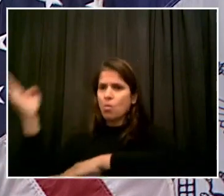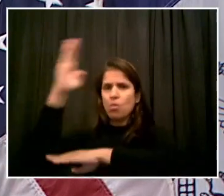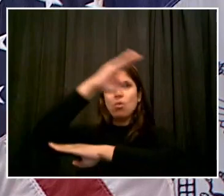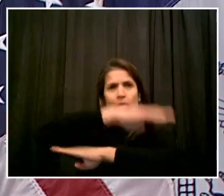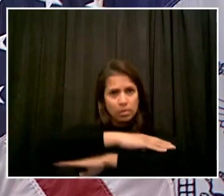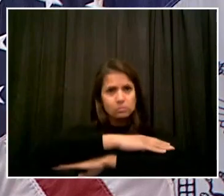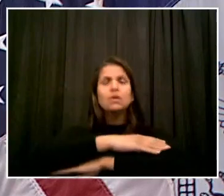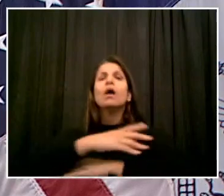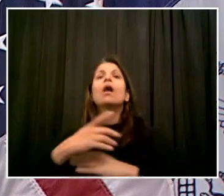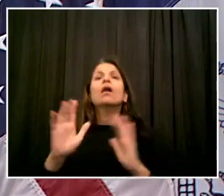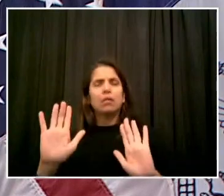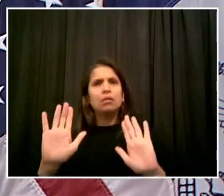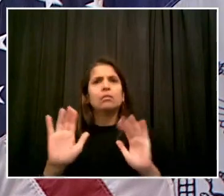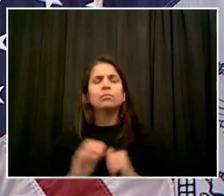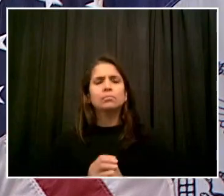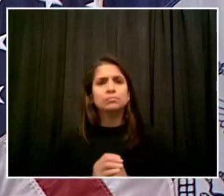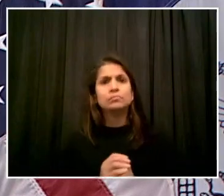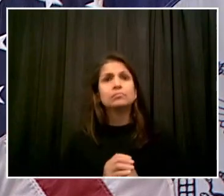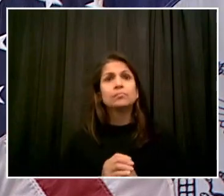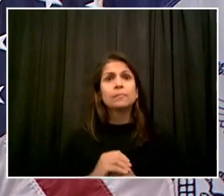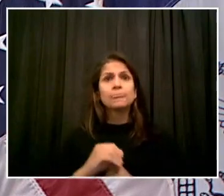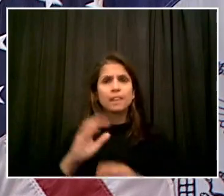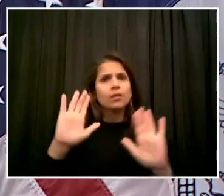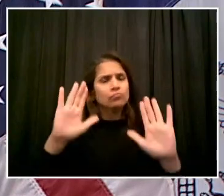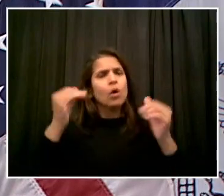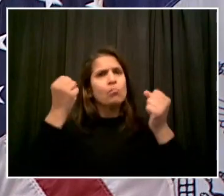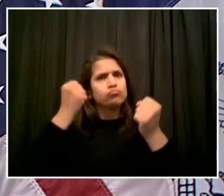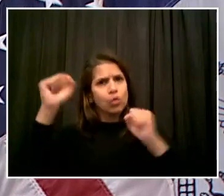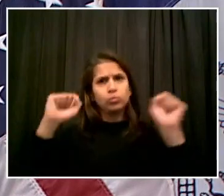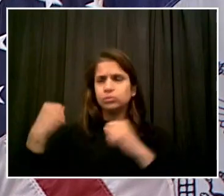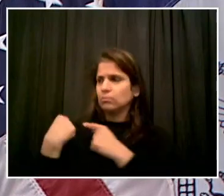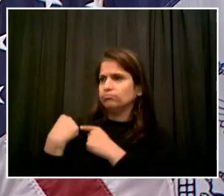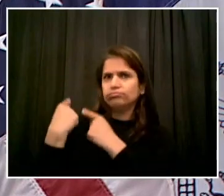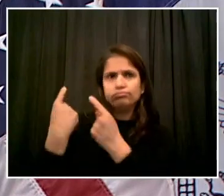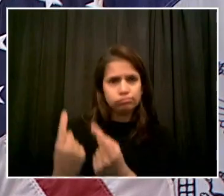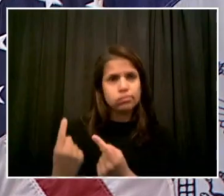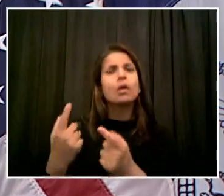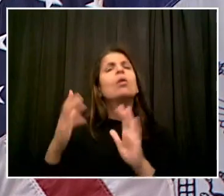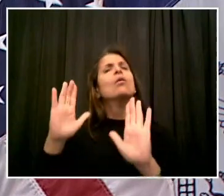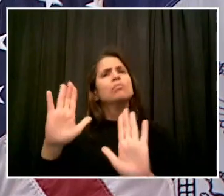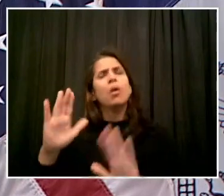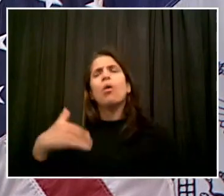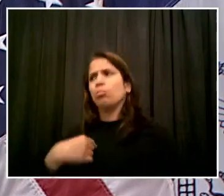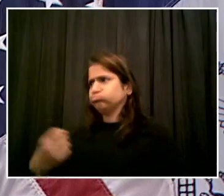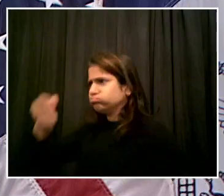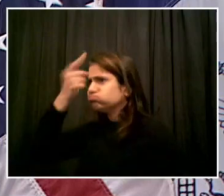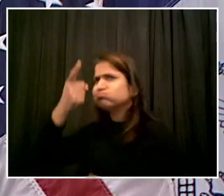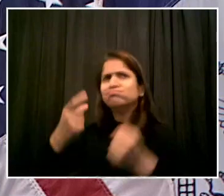DO THIS EVENING. I WOULD LIKE TO REMIND EVERYONE THERE'BEEA LOT OF PROTESTS. THE MESSAGE HAS